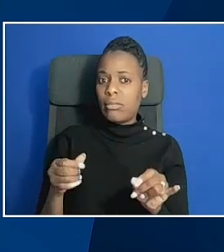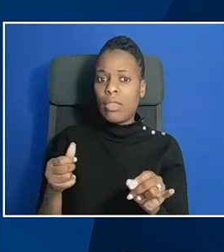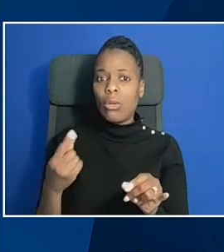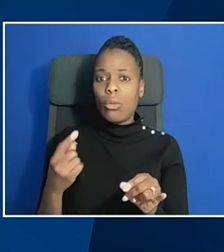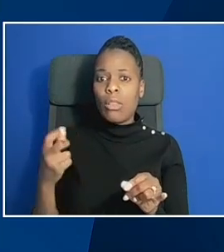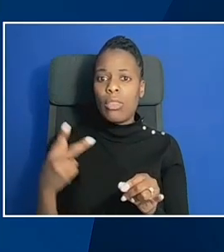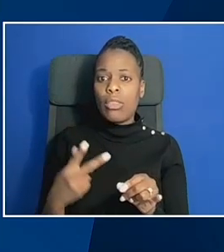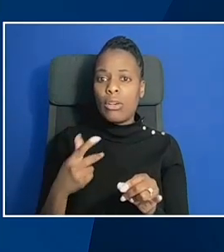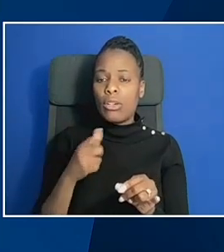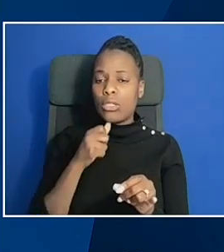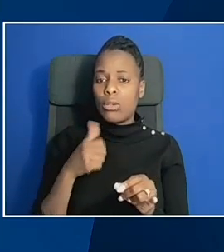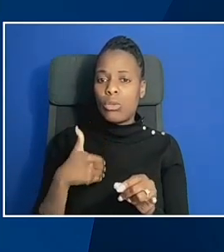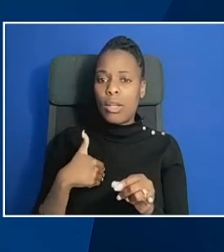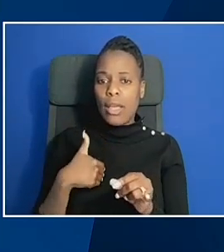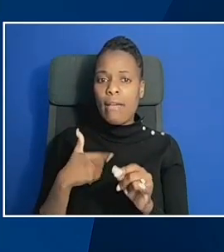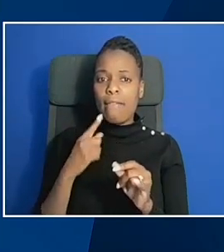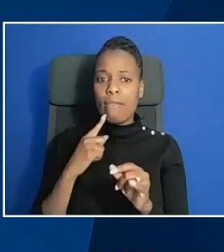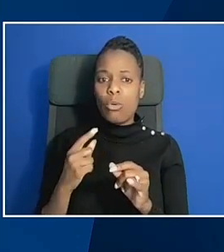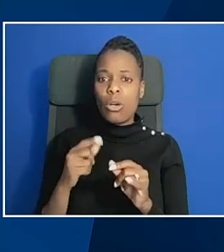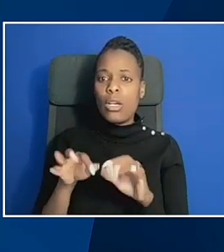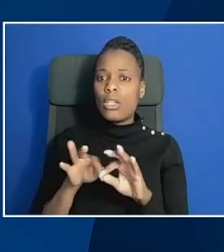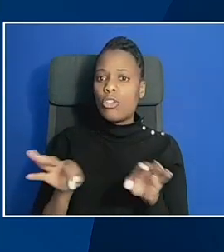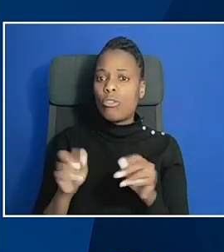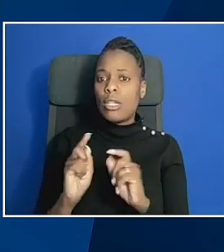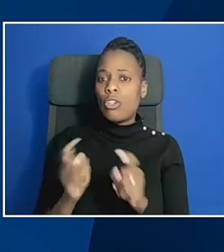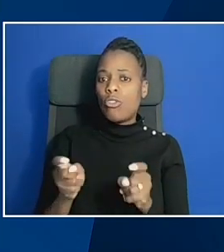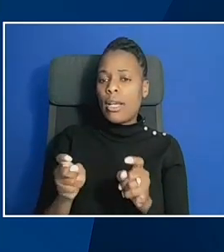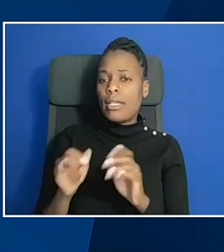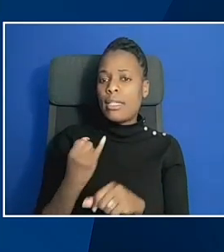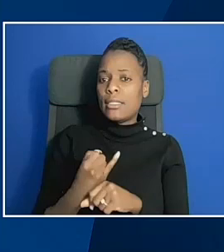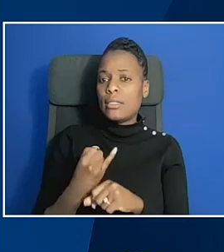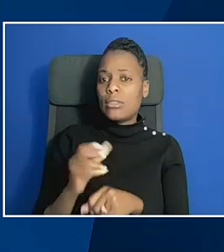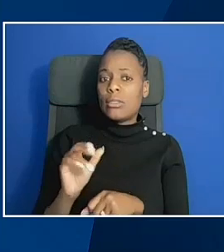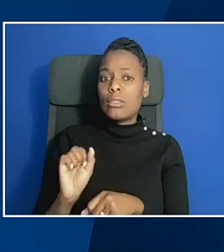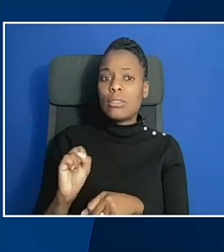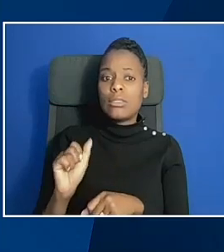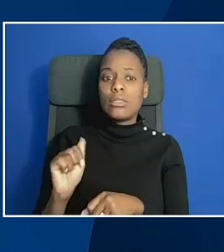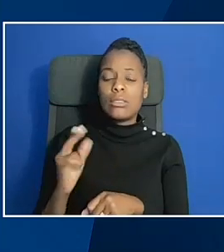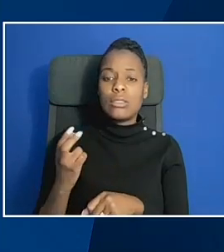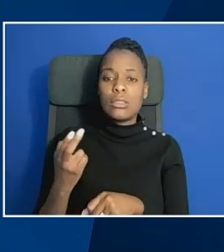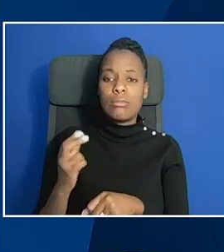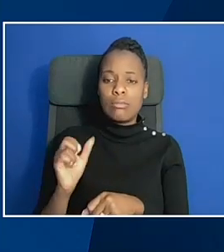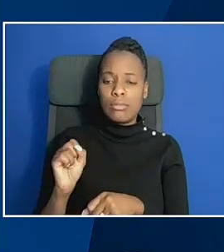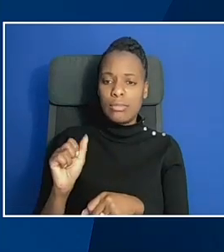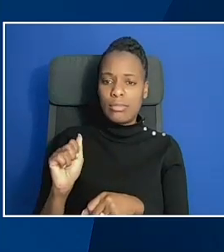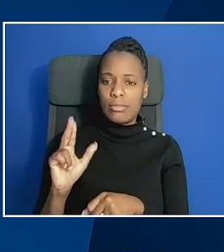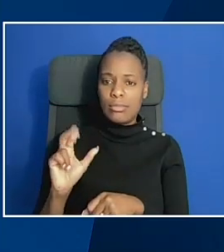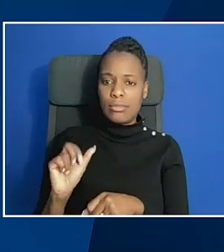institutions and SARA requires accreditation, state authorization in the home state and ensures this oversight.